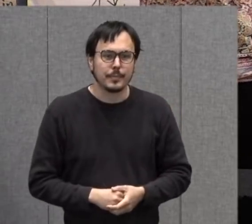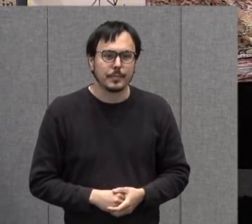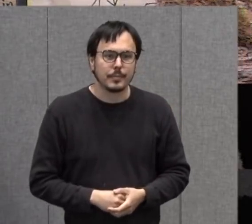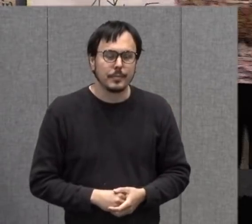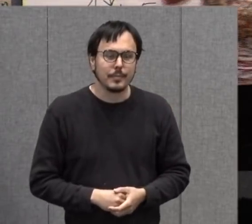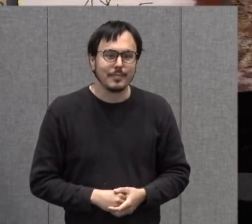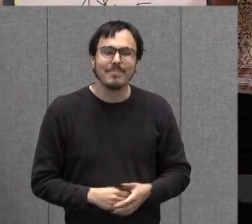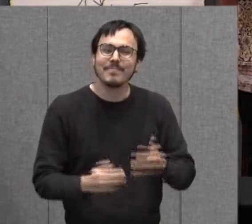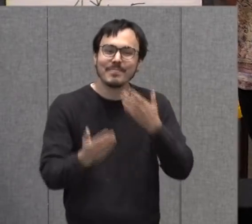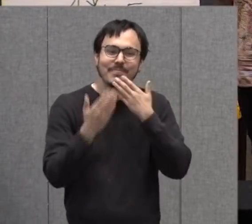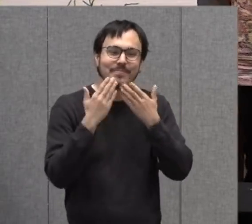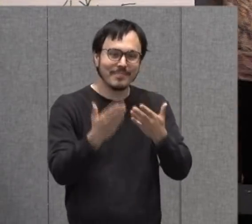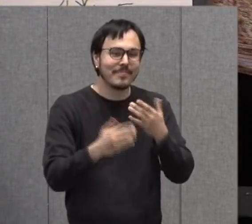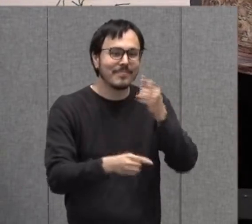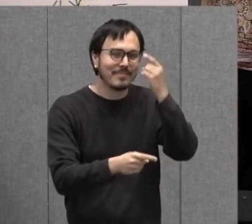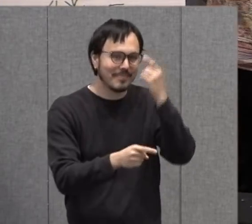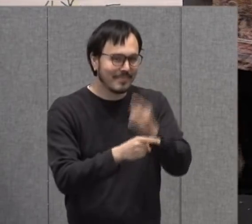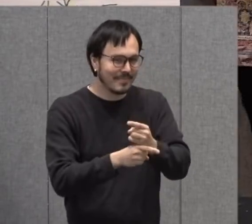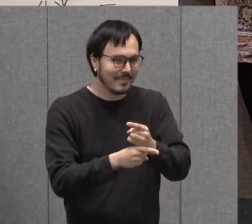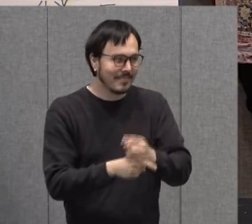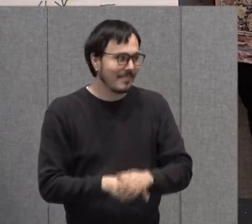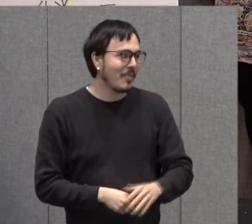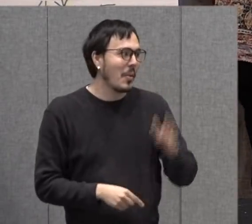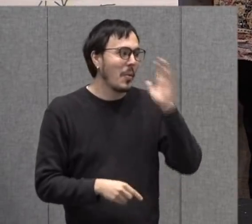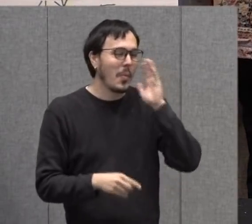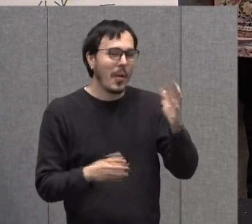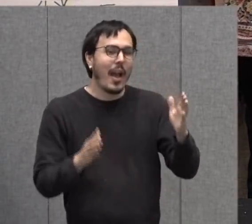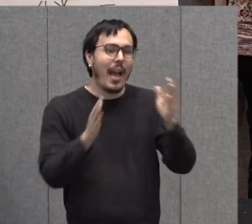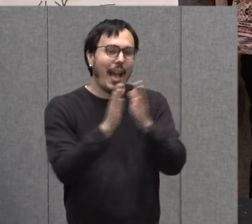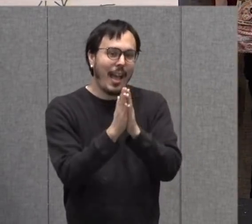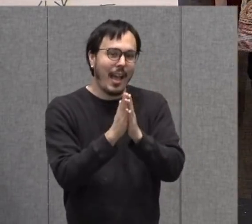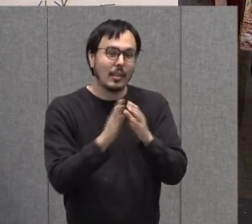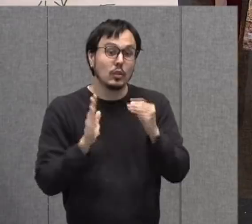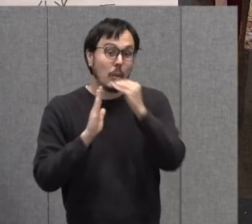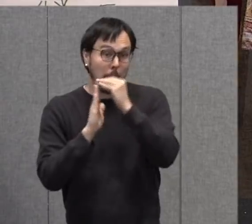Thank you. Yes, We're asked to mark the position.